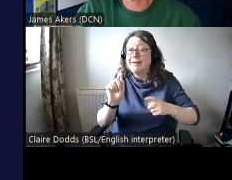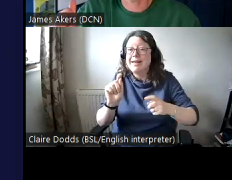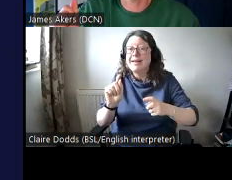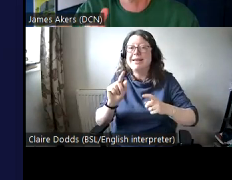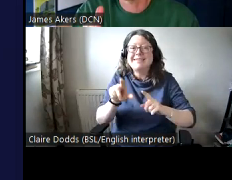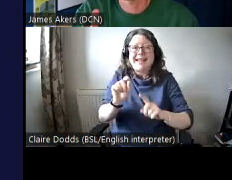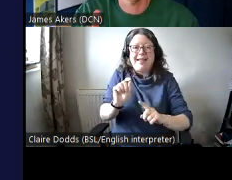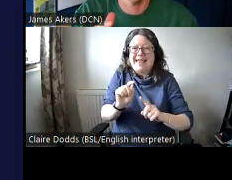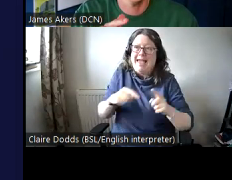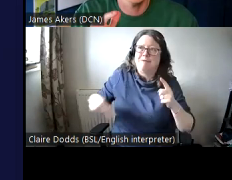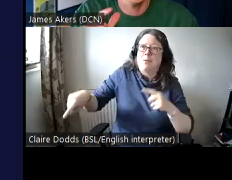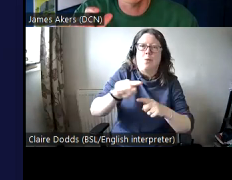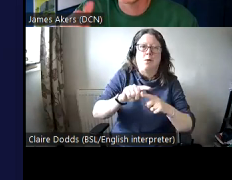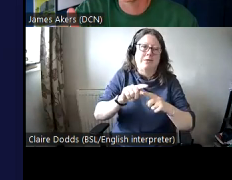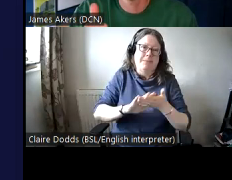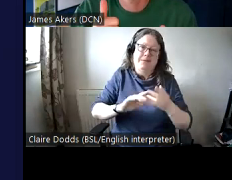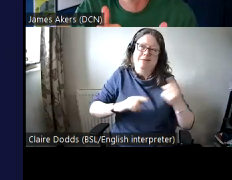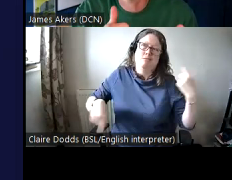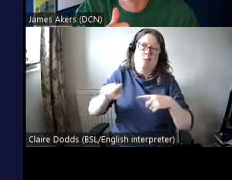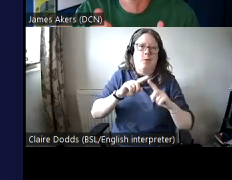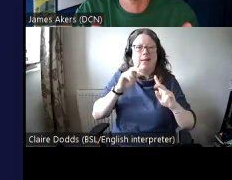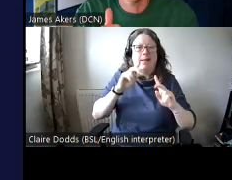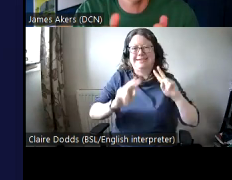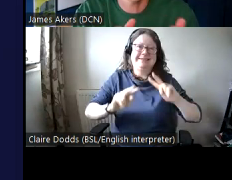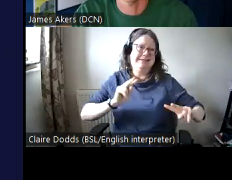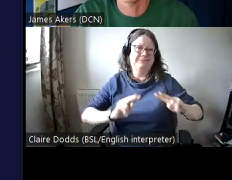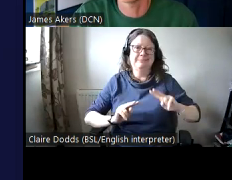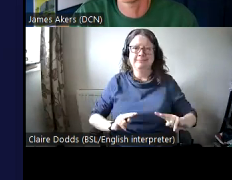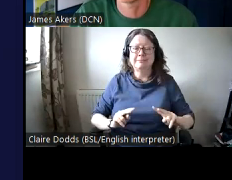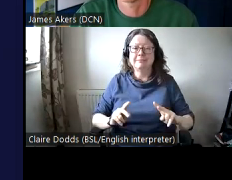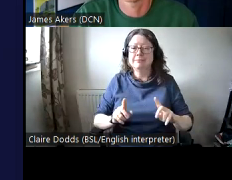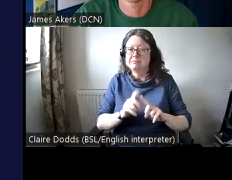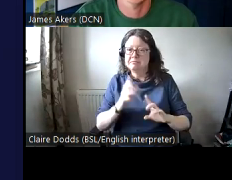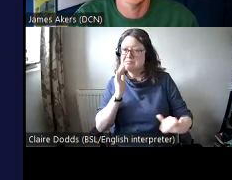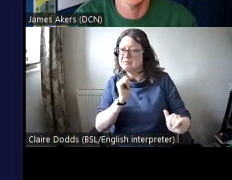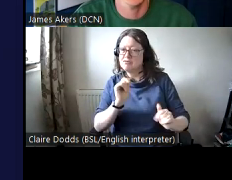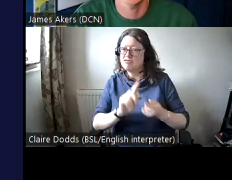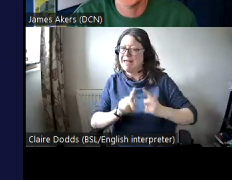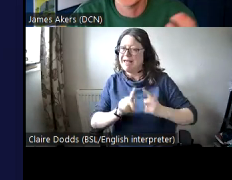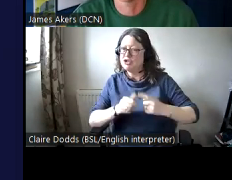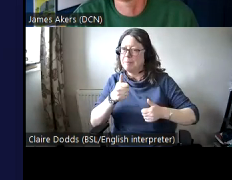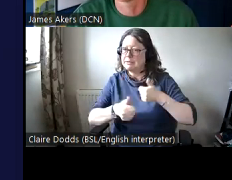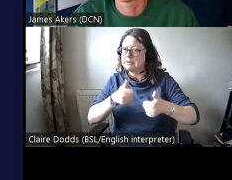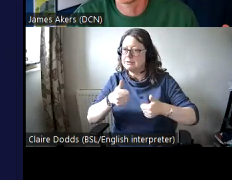Can you just make sure that the reaction buttons are working? You press some of those so I can see that--